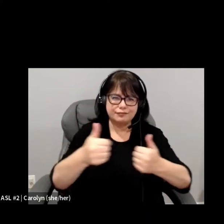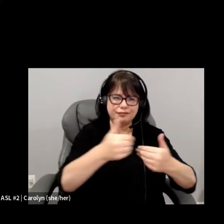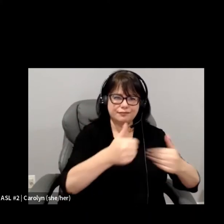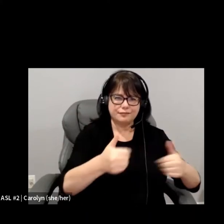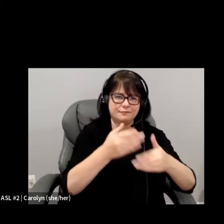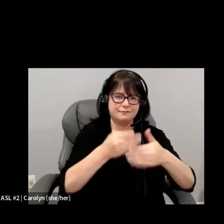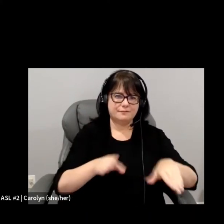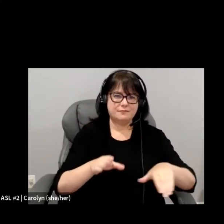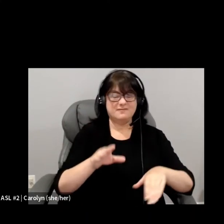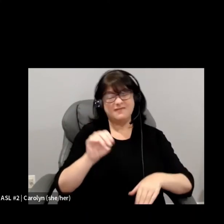PANDEMIC.